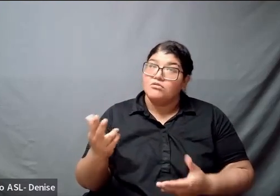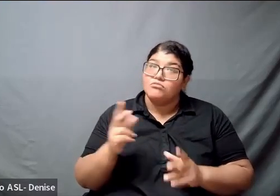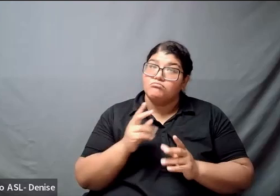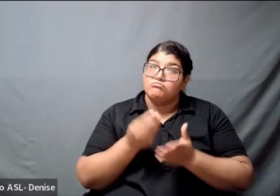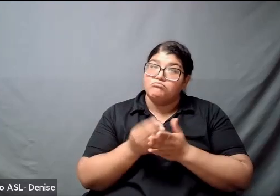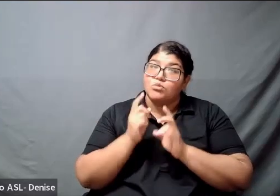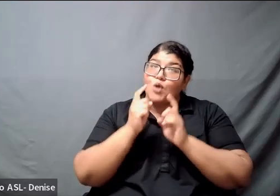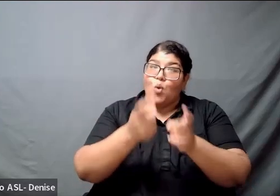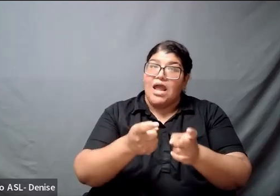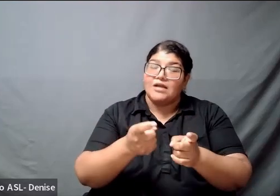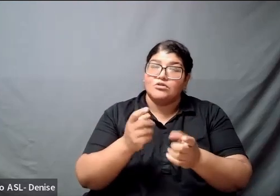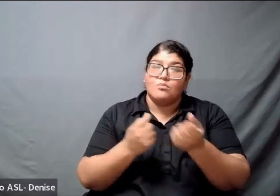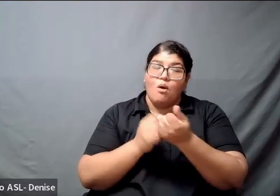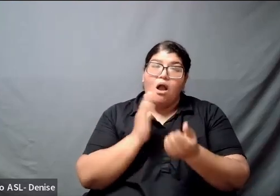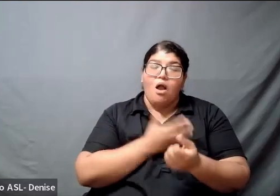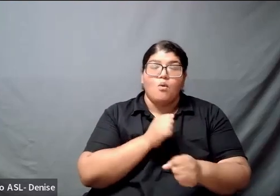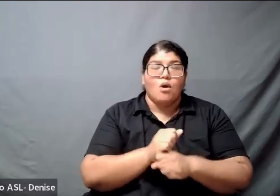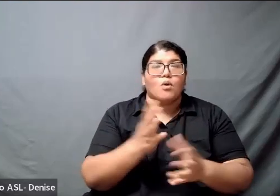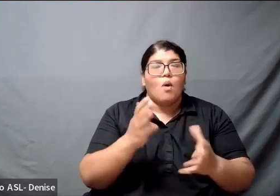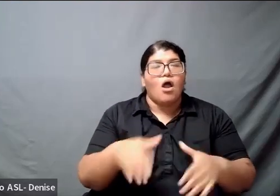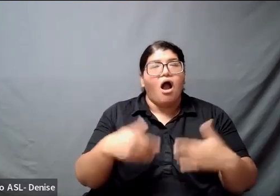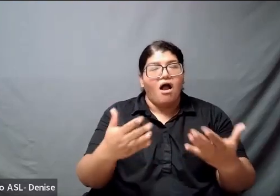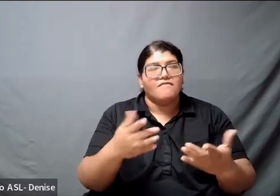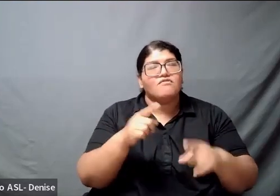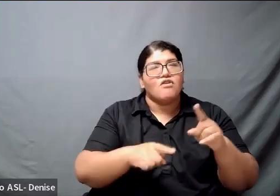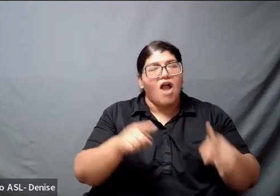We are able to offer this kind of program completely free to the community,